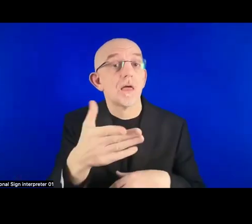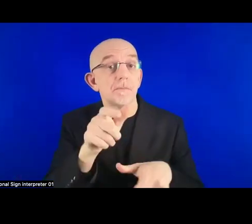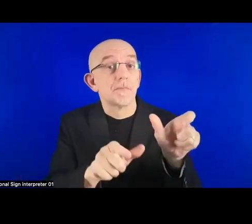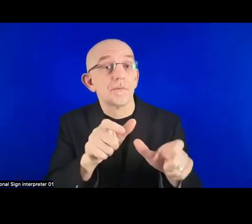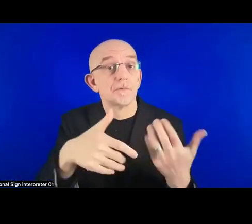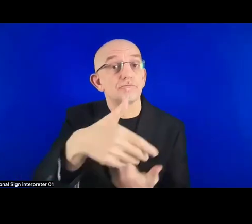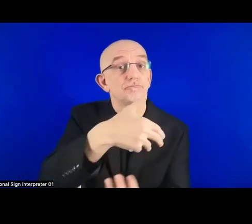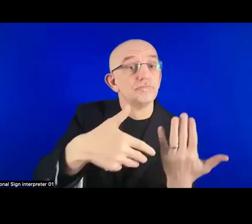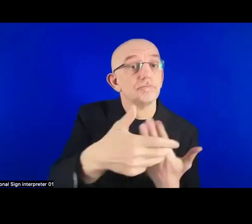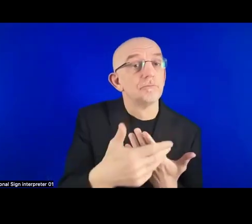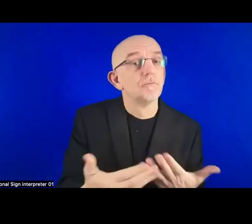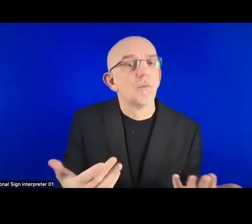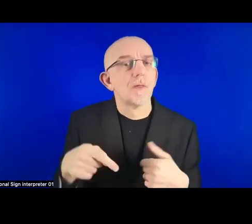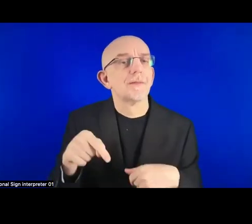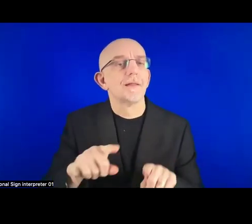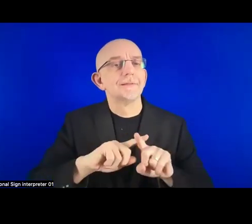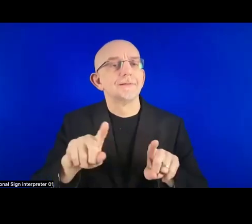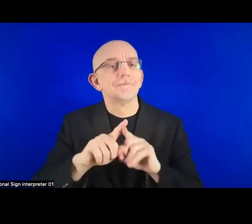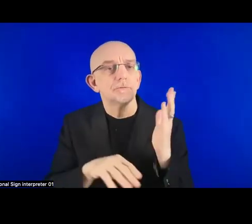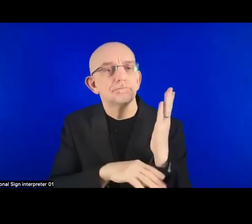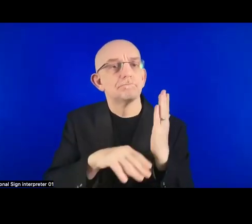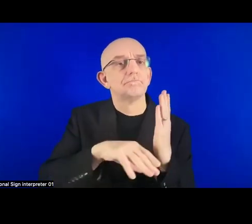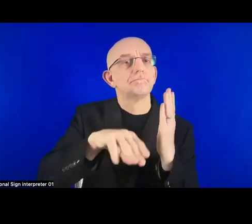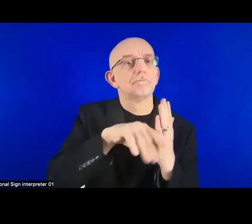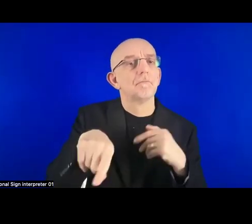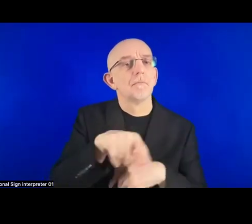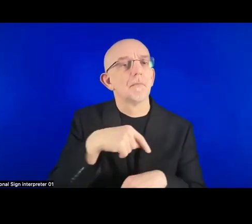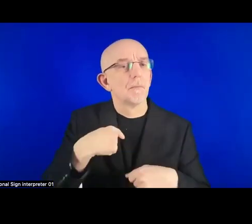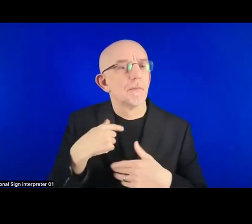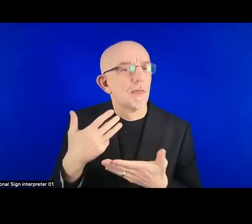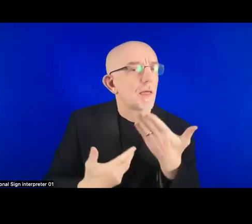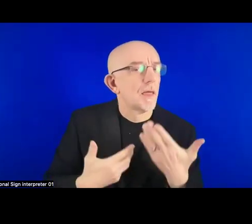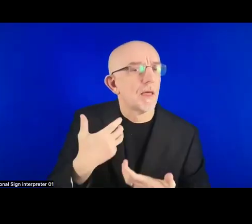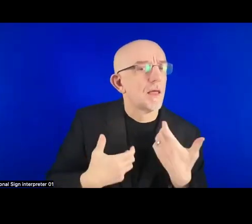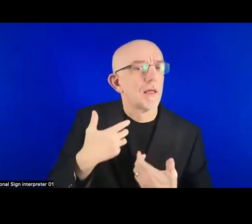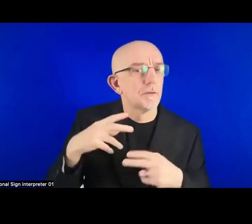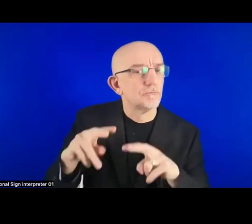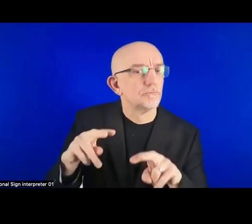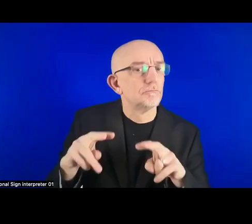social movements, participatory and co constructive practice. In my work, I have